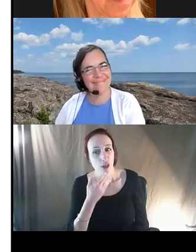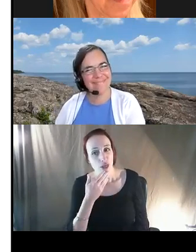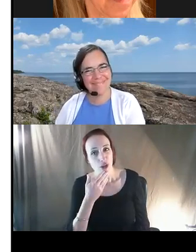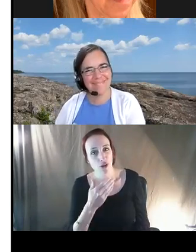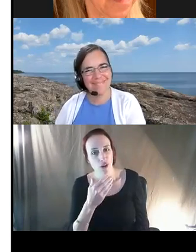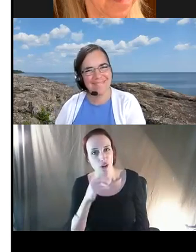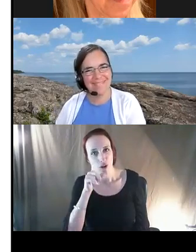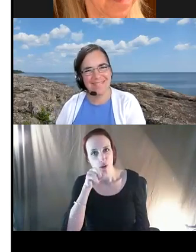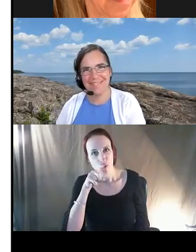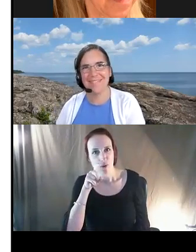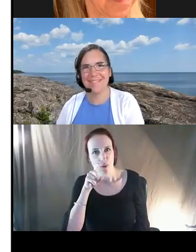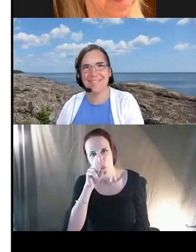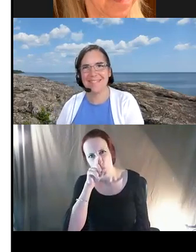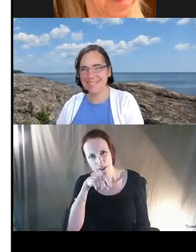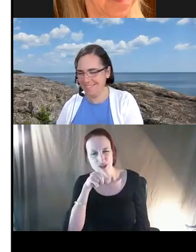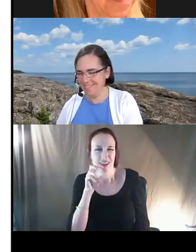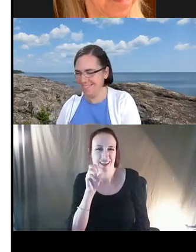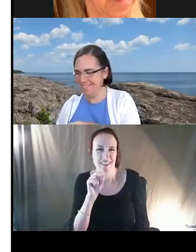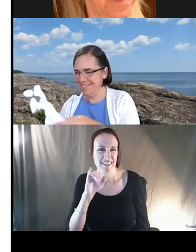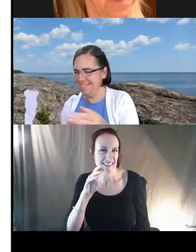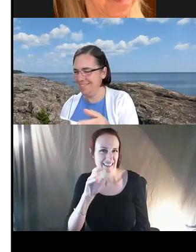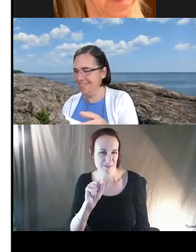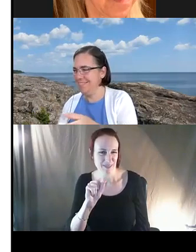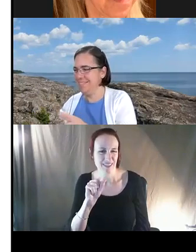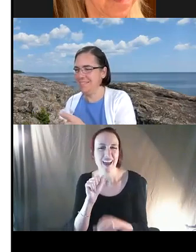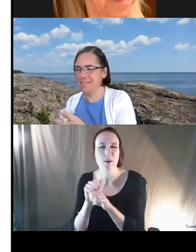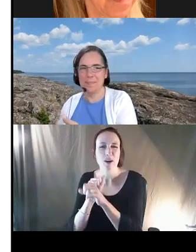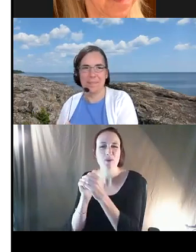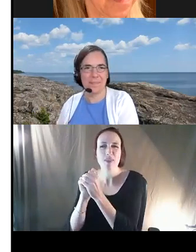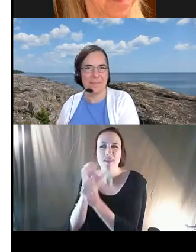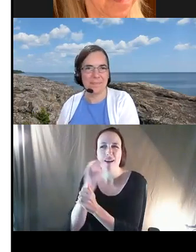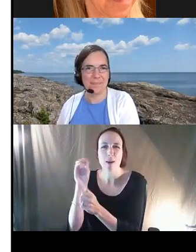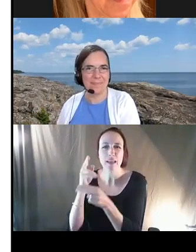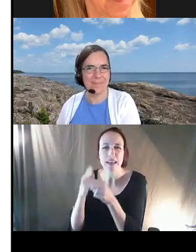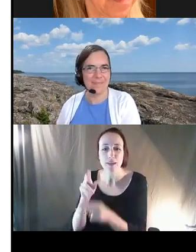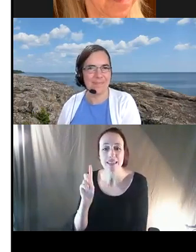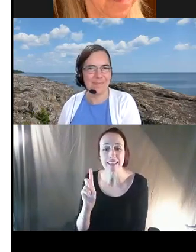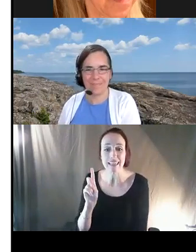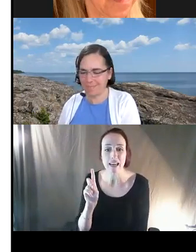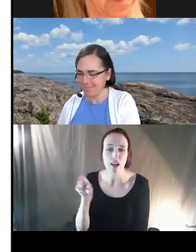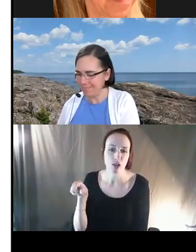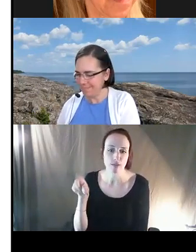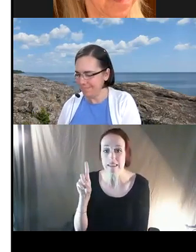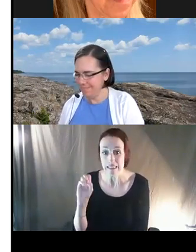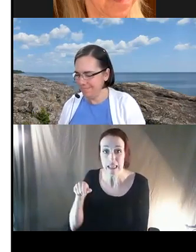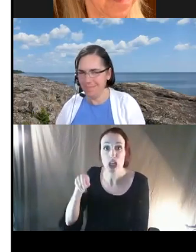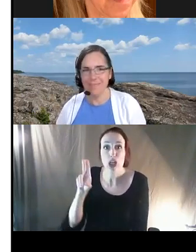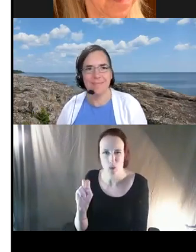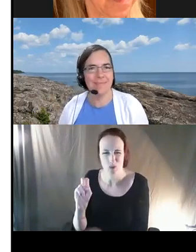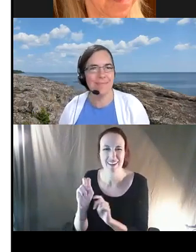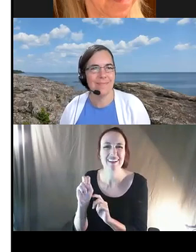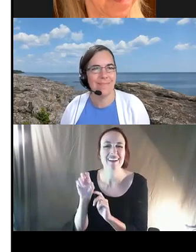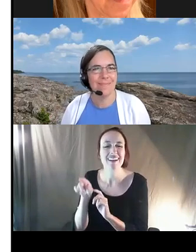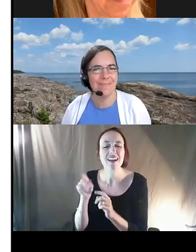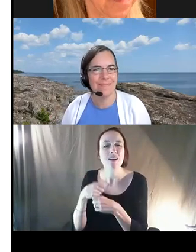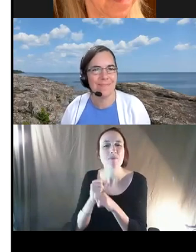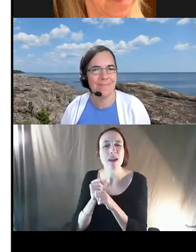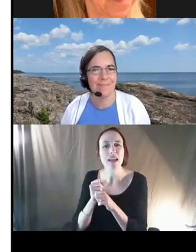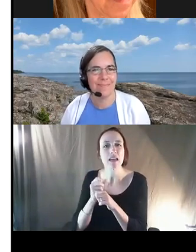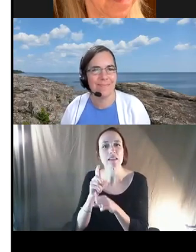I work out of a company named Deque and I have had